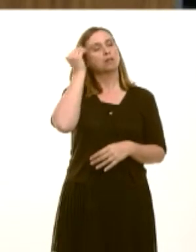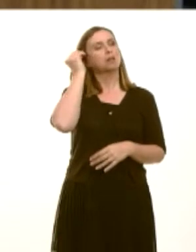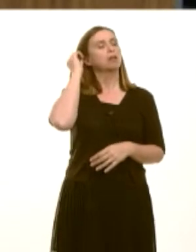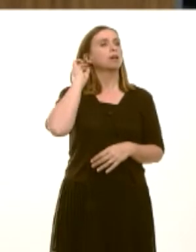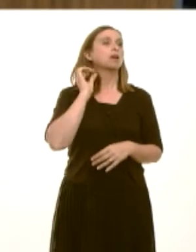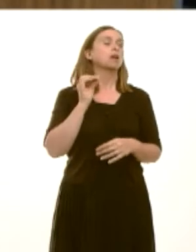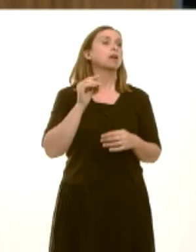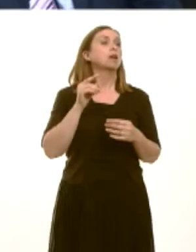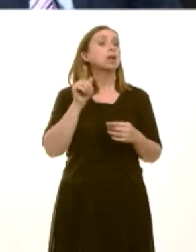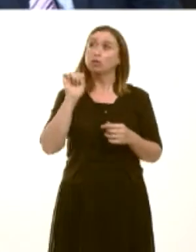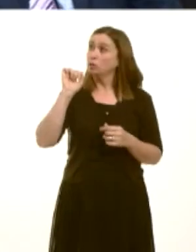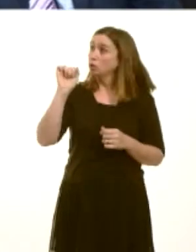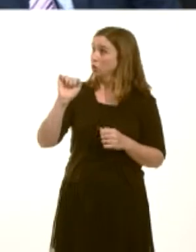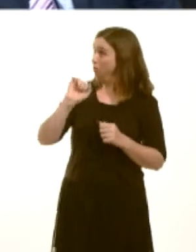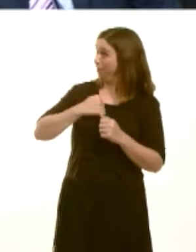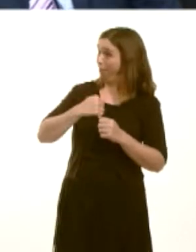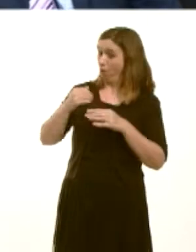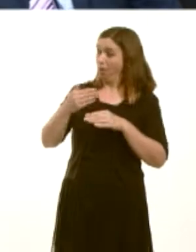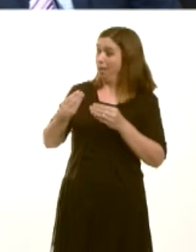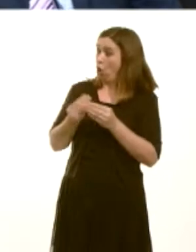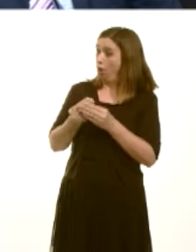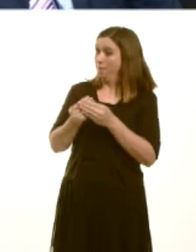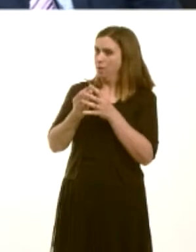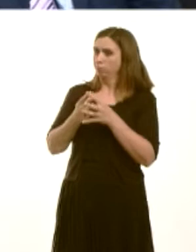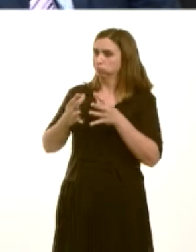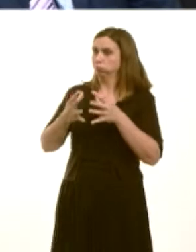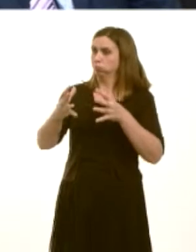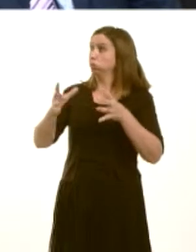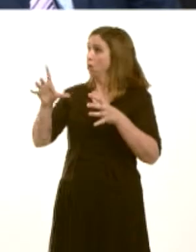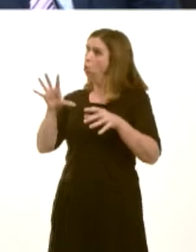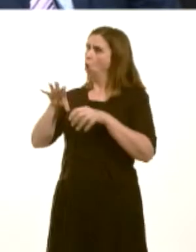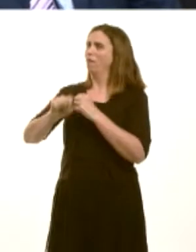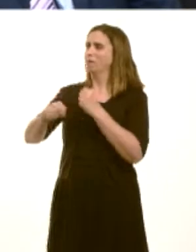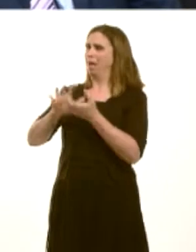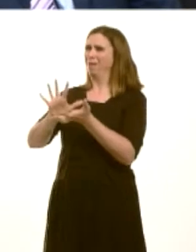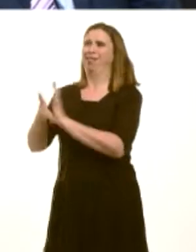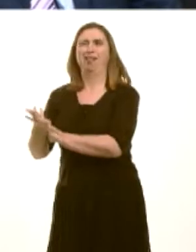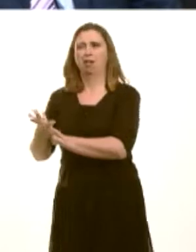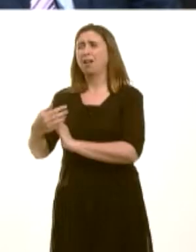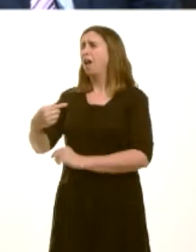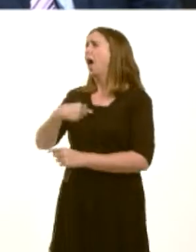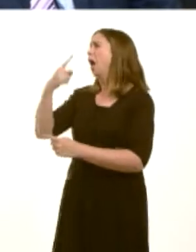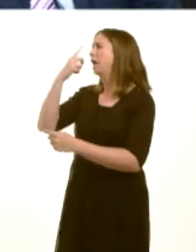Carwyn Jones: What his party inherited was an economy that was growing and they turned it into a shambles. Let me give him one thing. I could spend all day pointing out the weaknesses